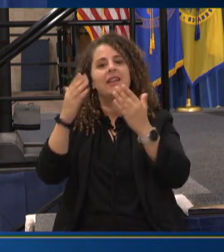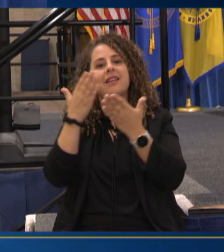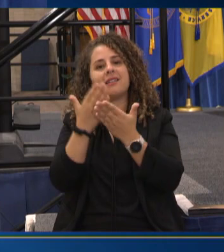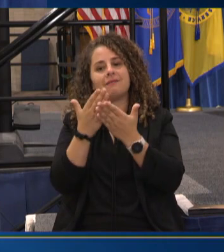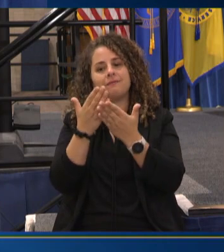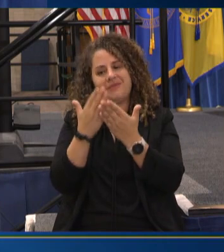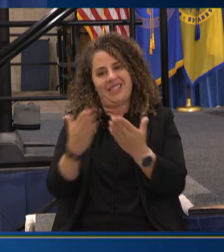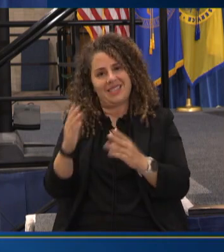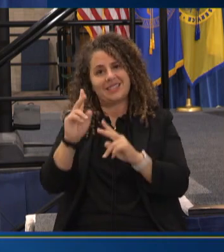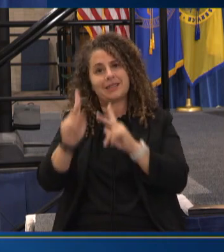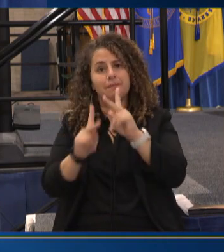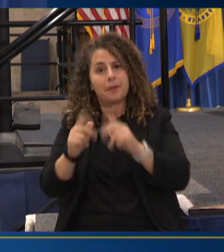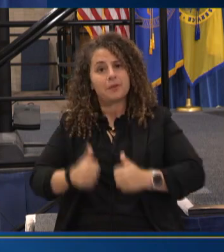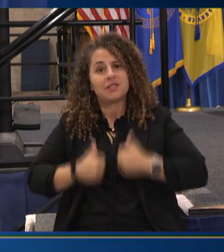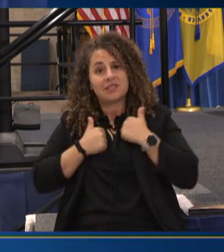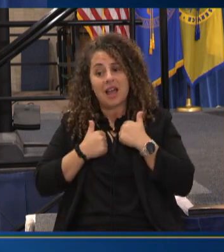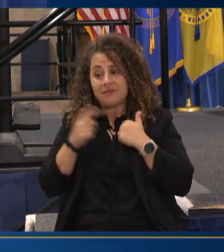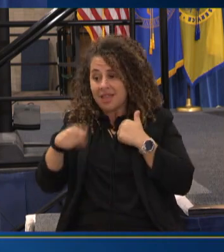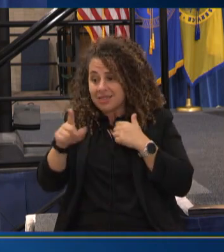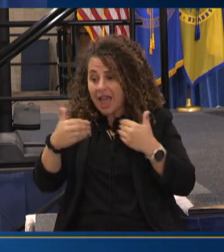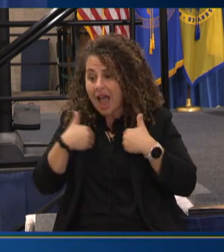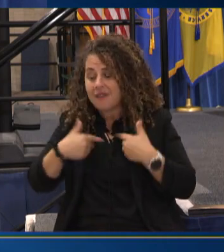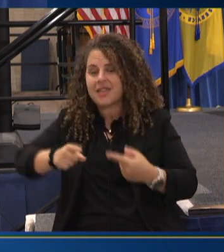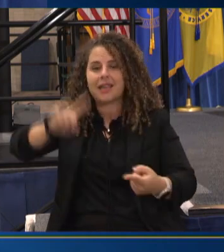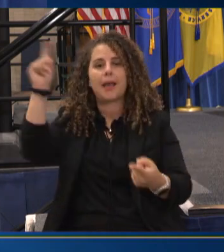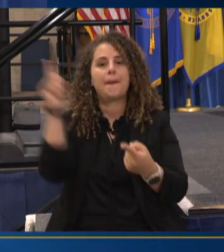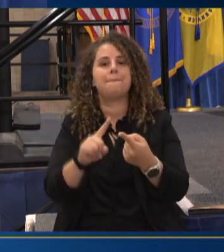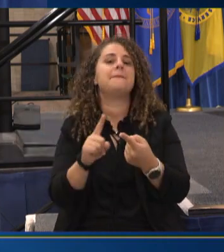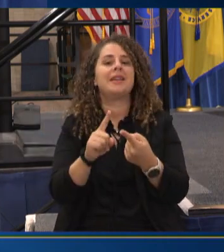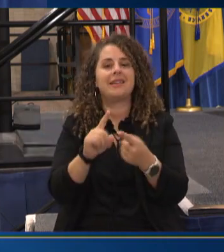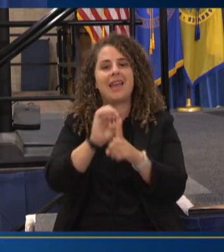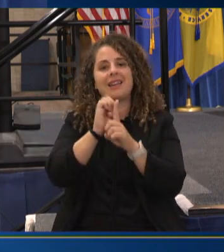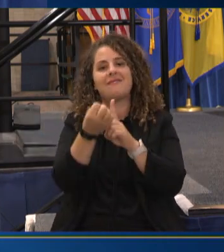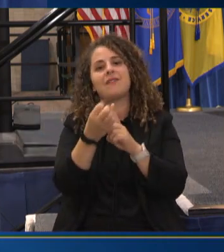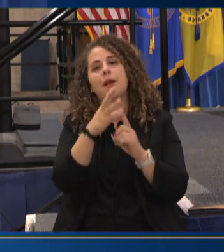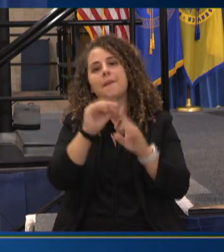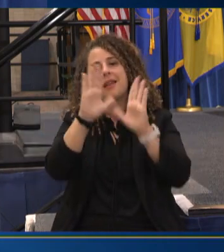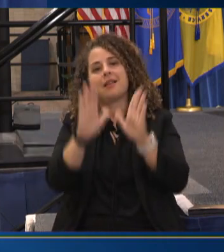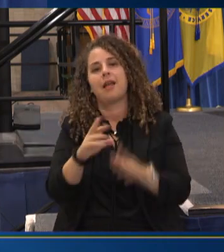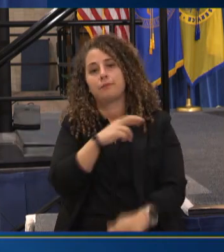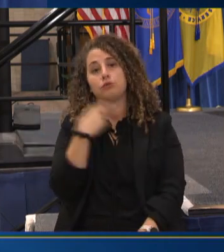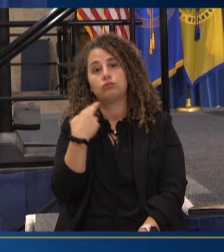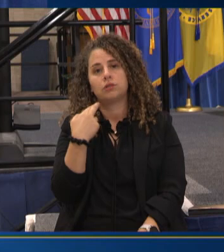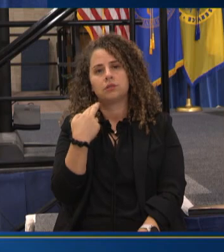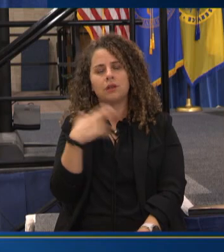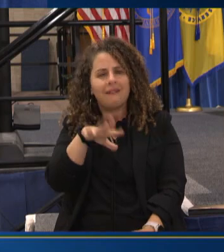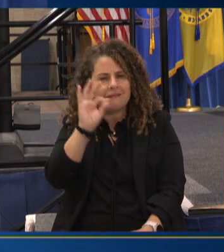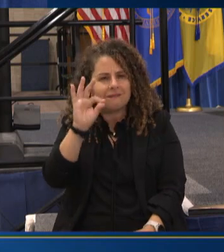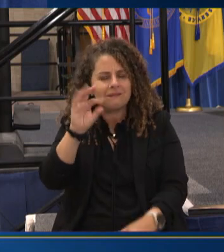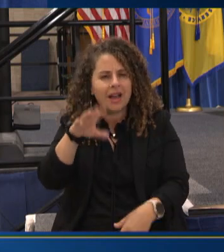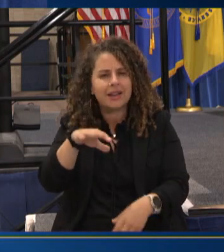communities have that can mitigate environmental and climate risks. We want to find ways that HHS can